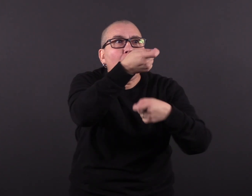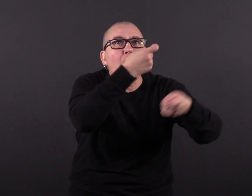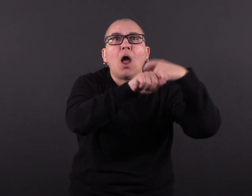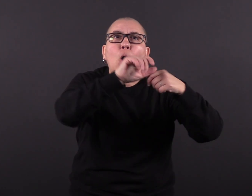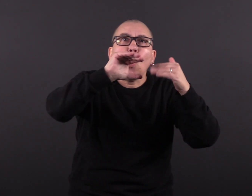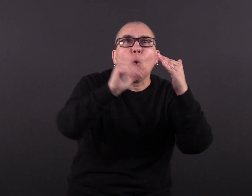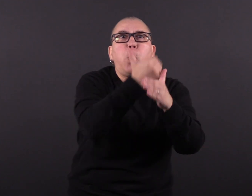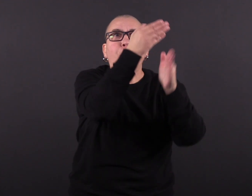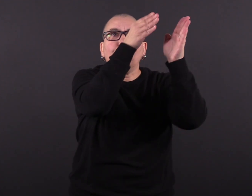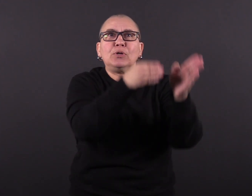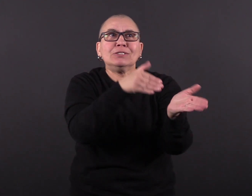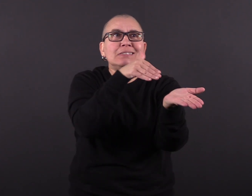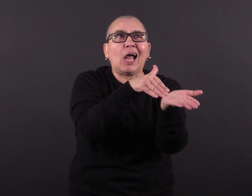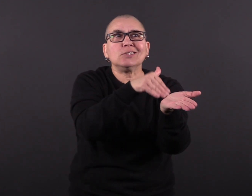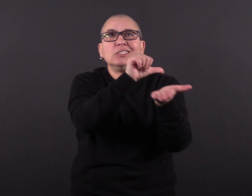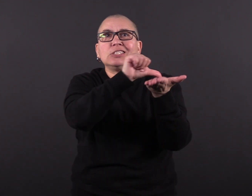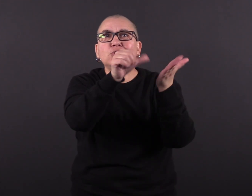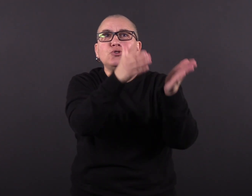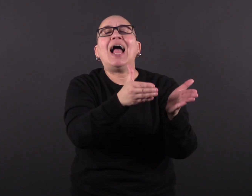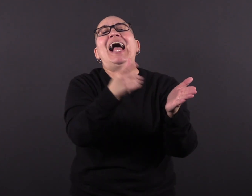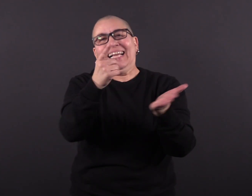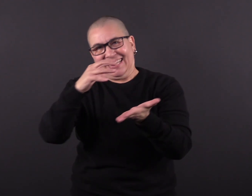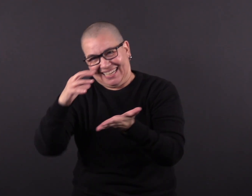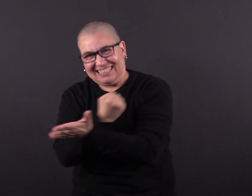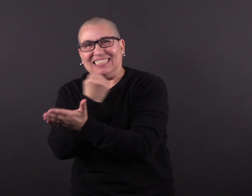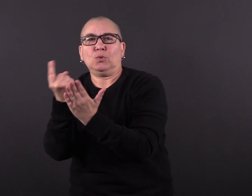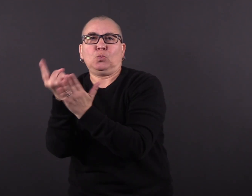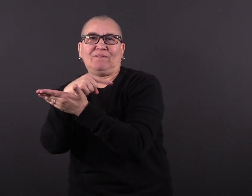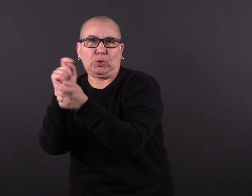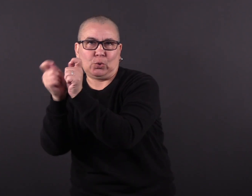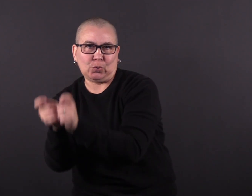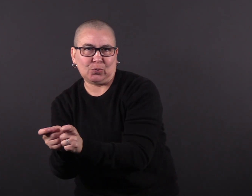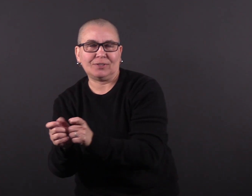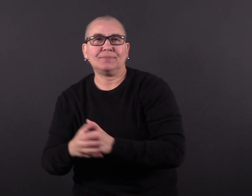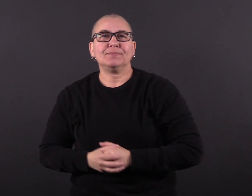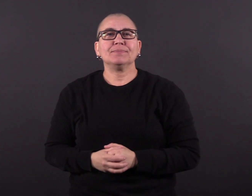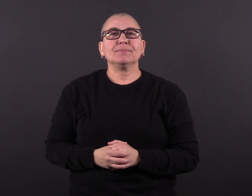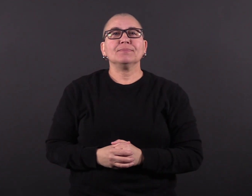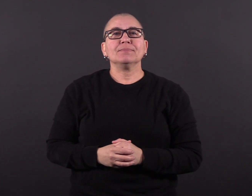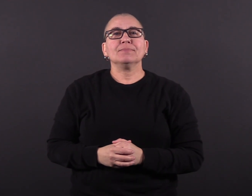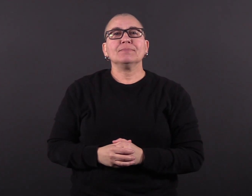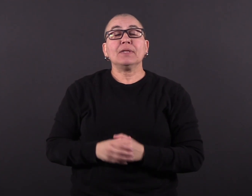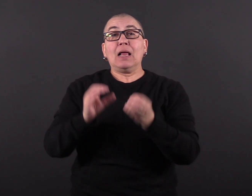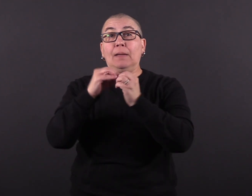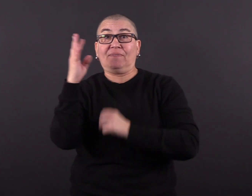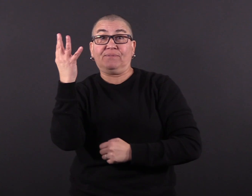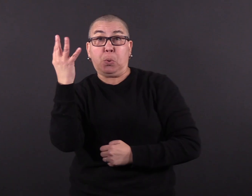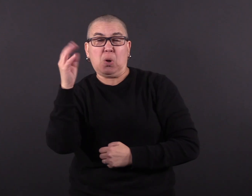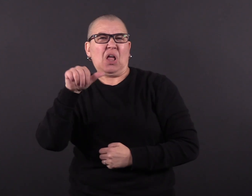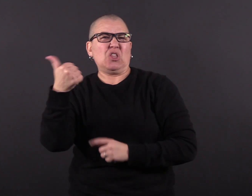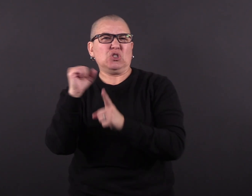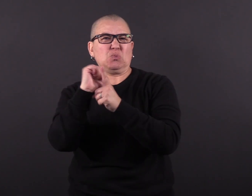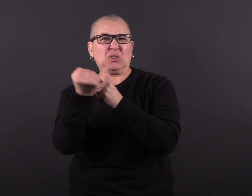doctor or surgeon); or (4) changes their